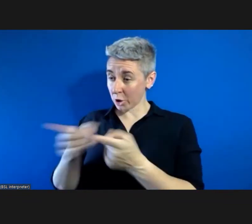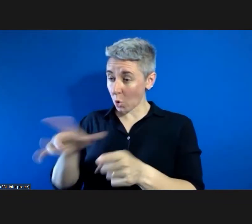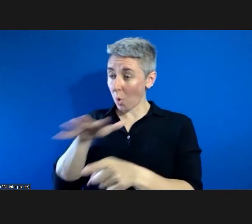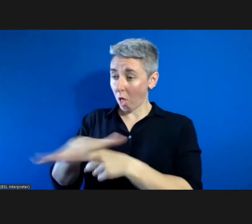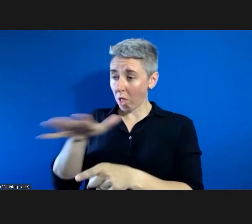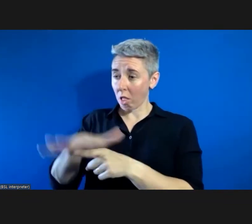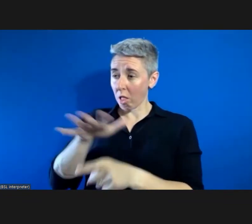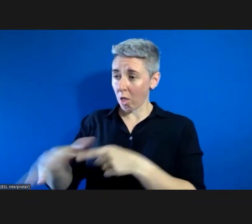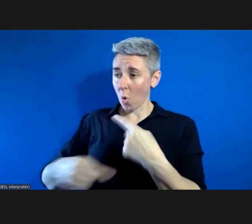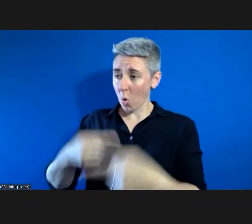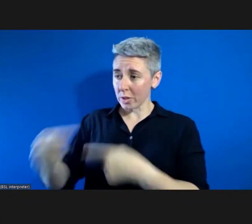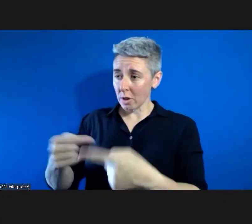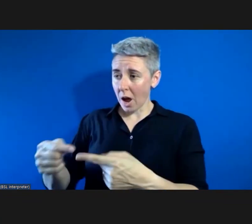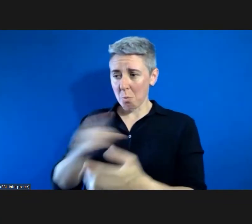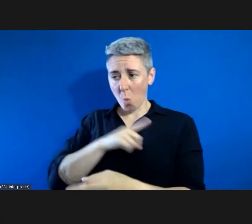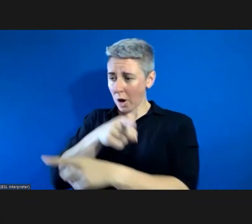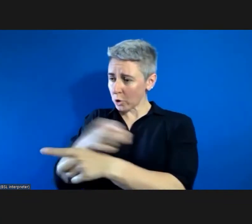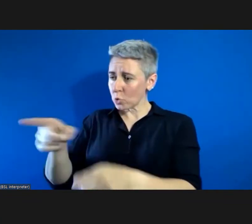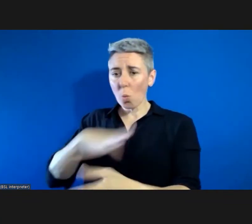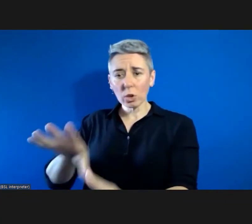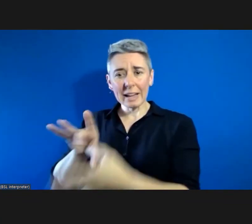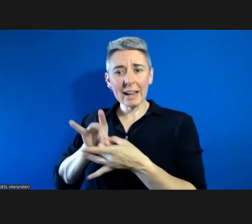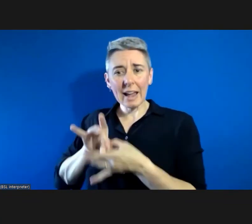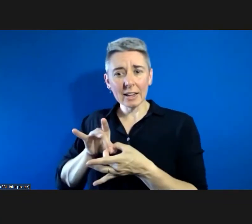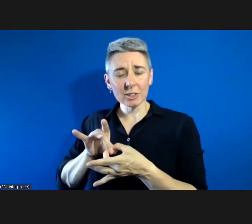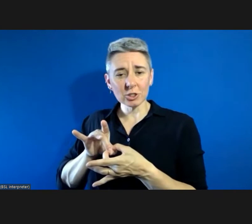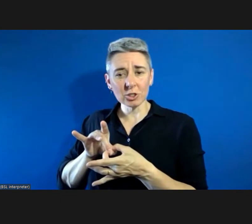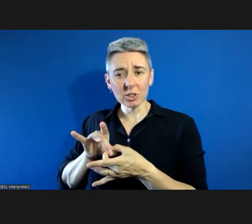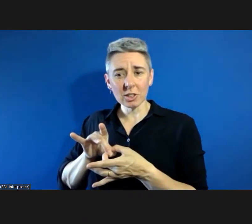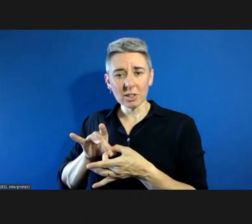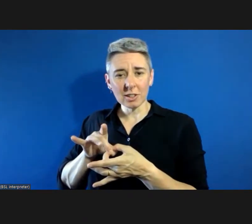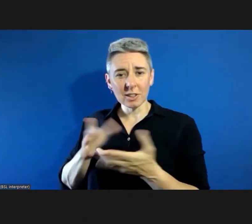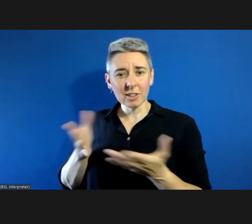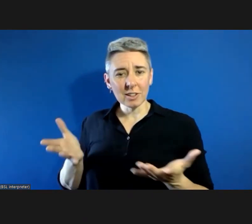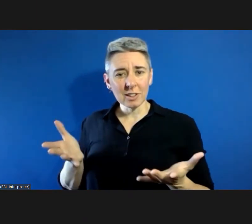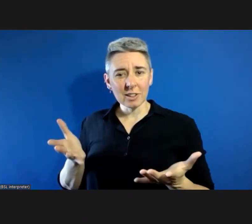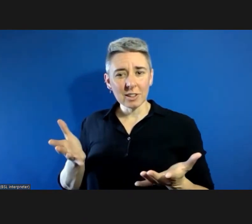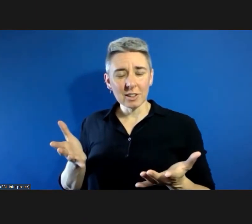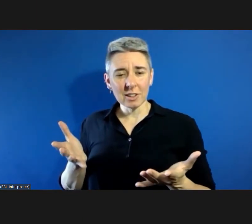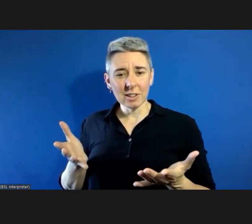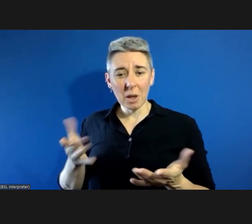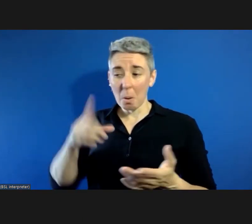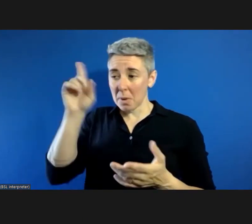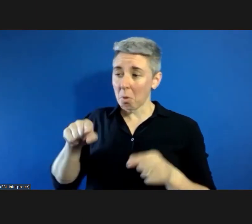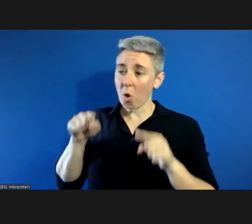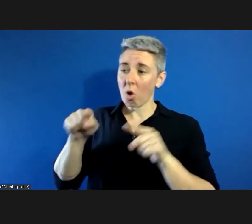such a dislikeable, sort of, disappointment. And then those that have failed to reach us